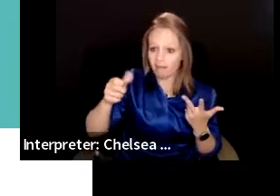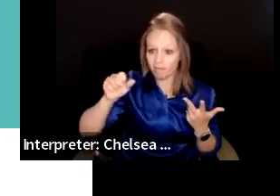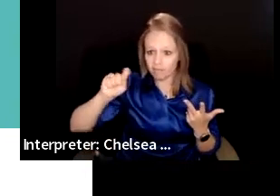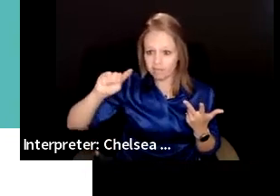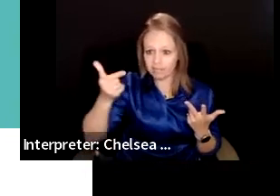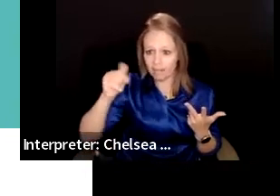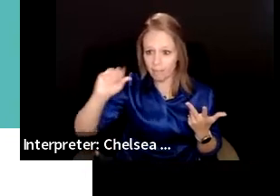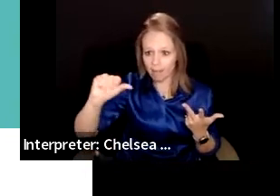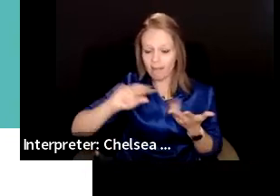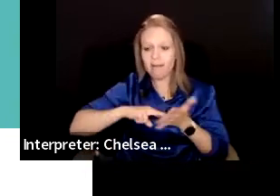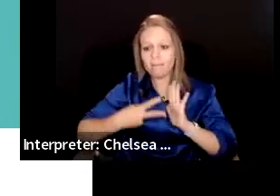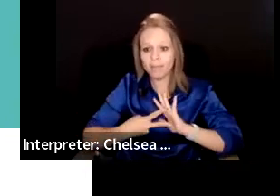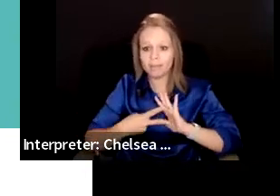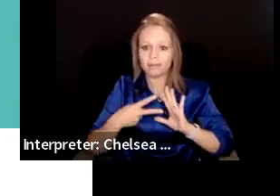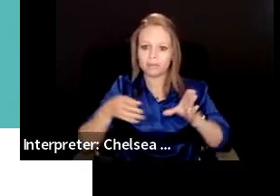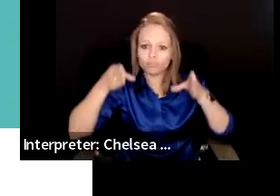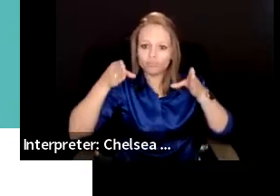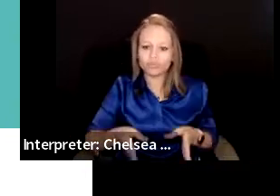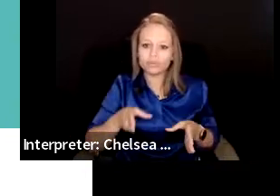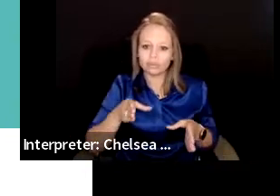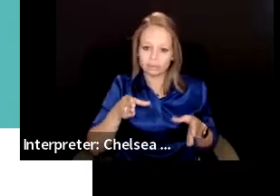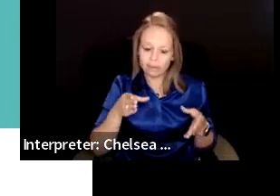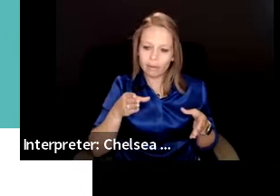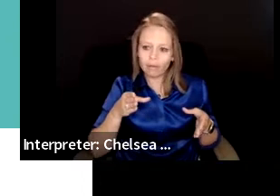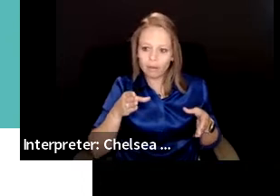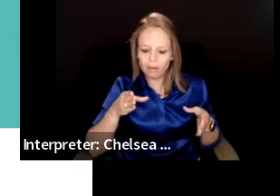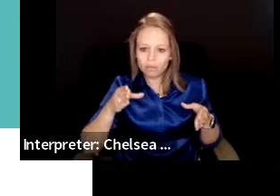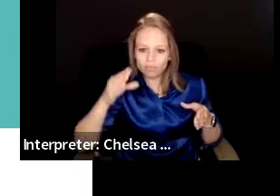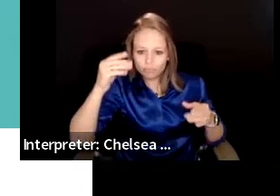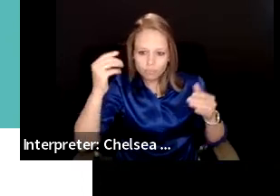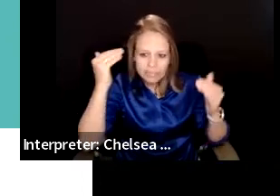from people and they accept and internalize it and results